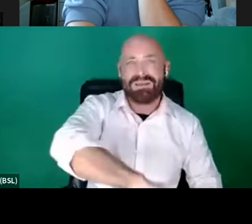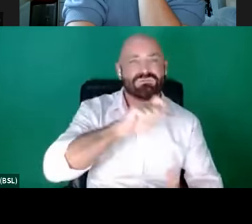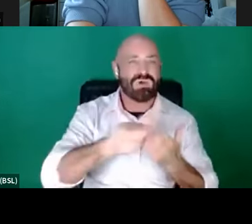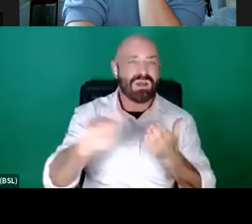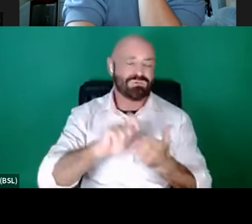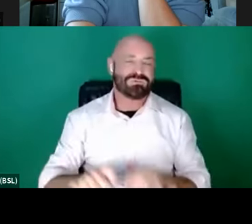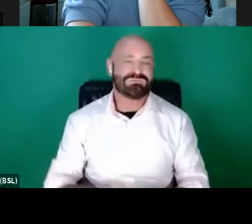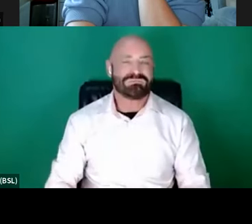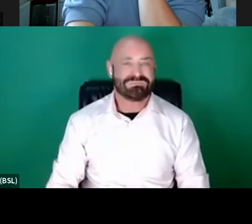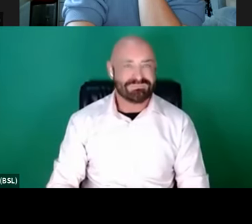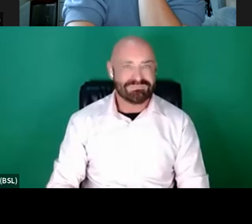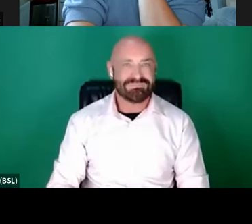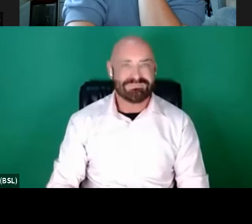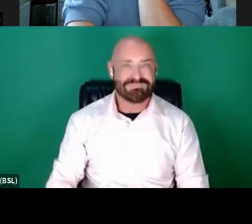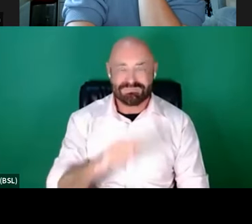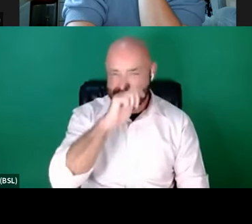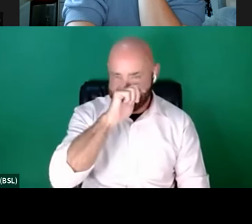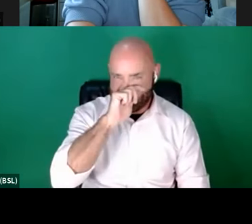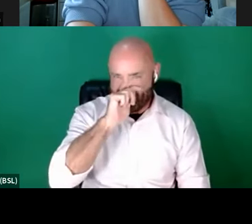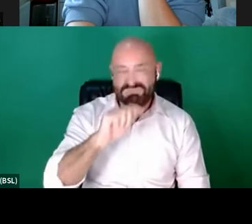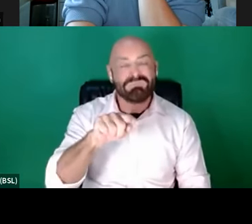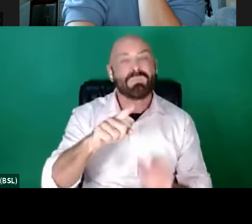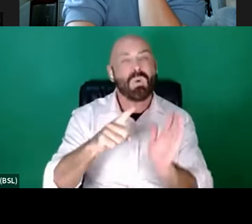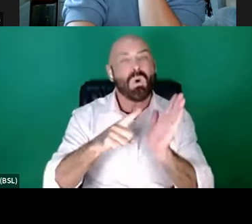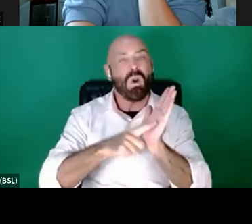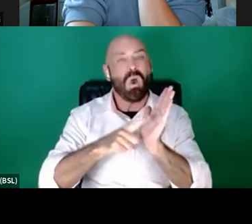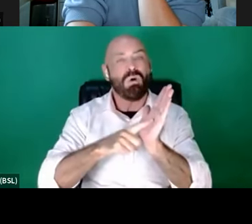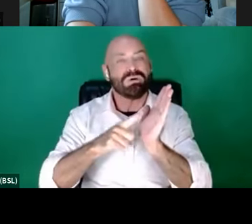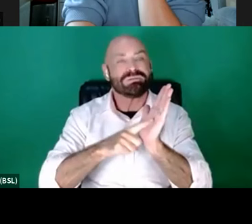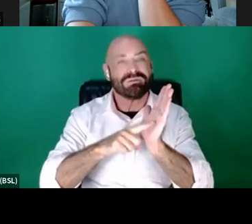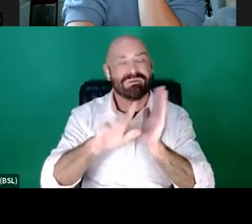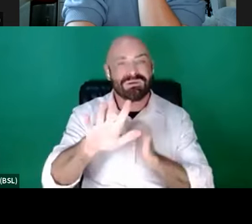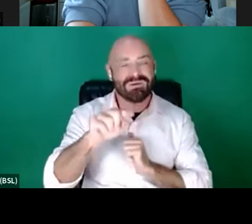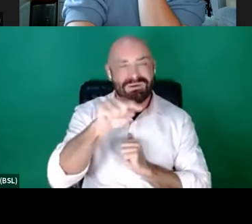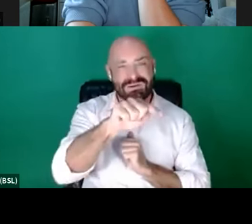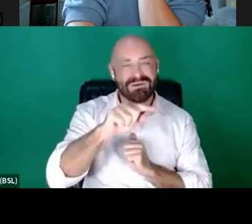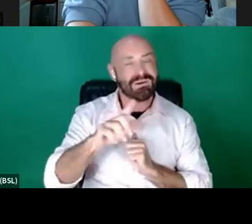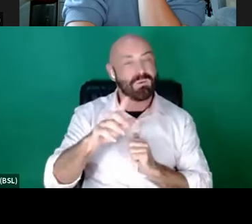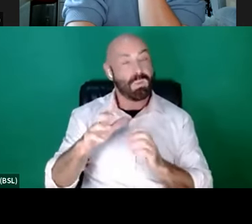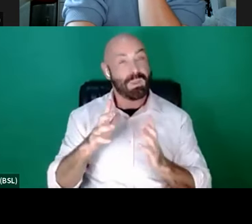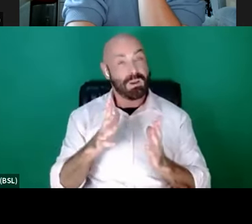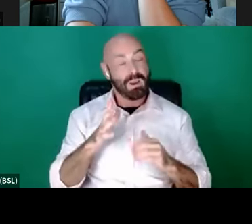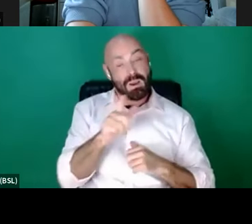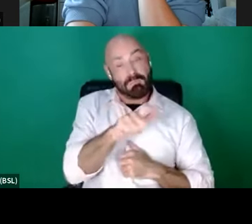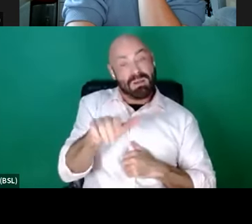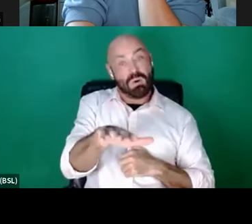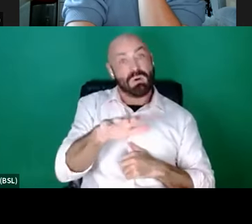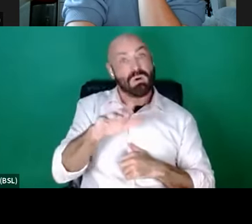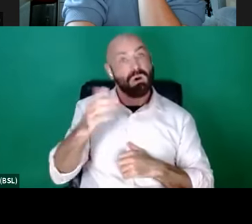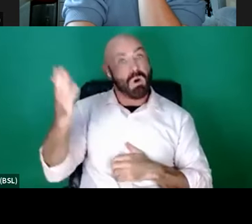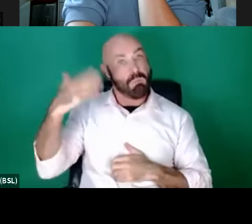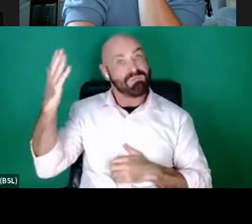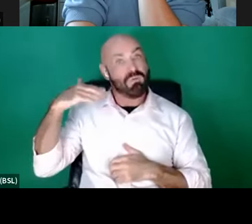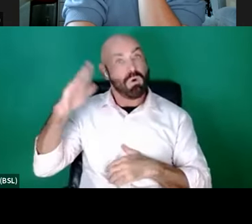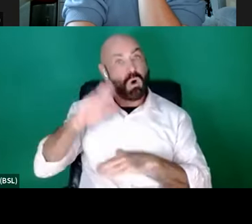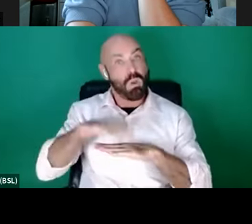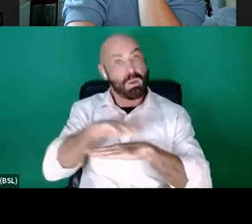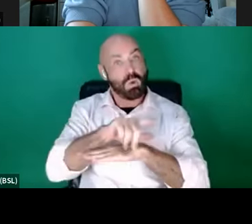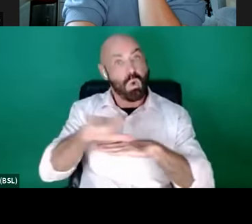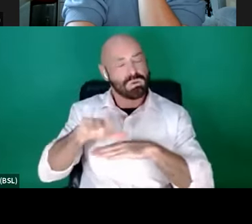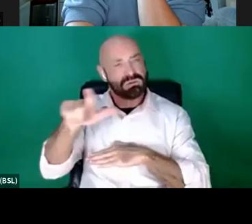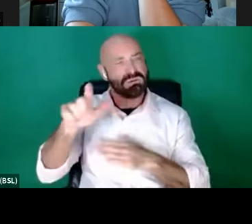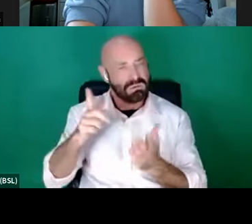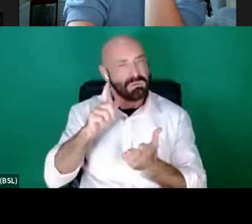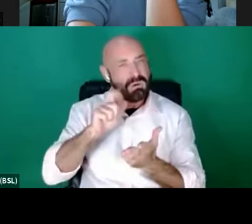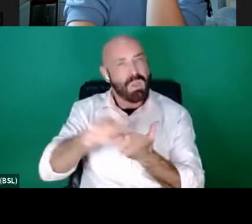obliged to point out that the people who have been on the course before found "Writers'